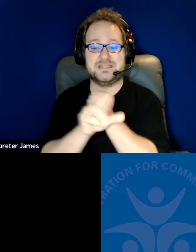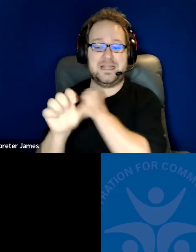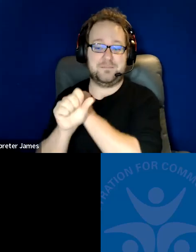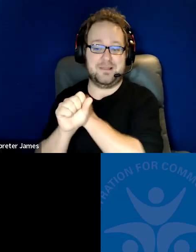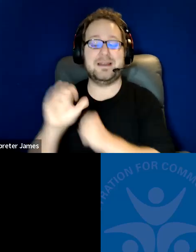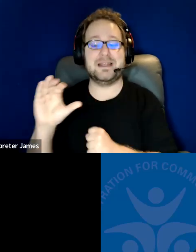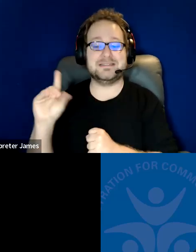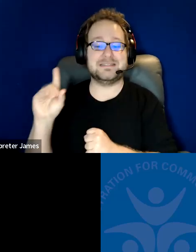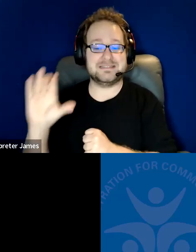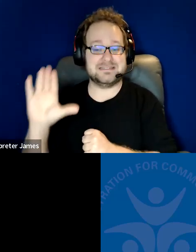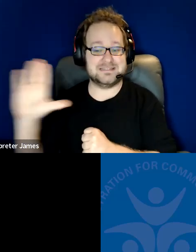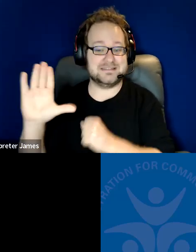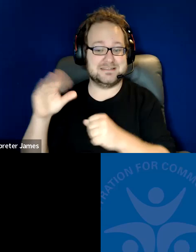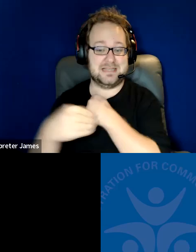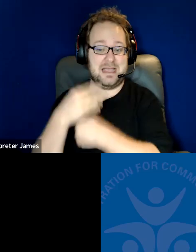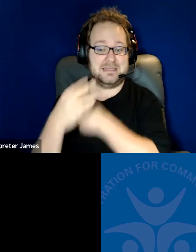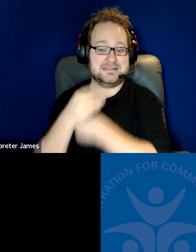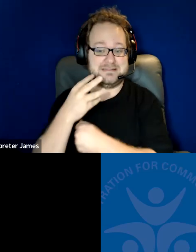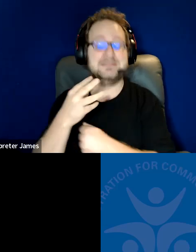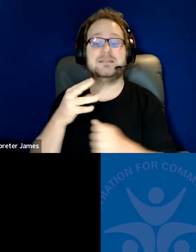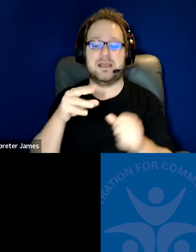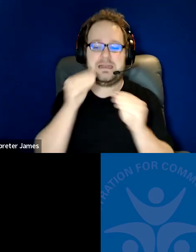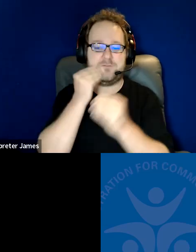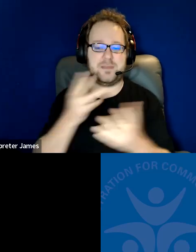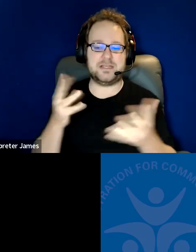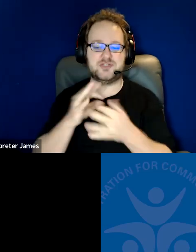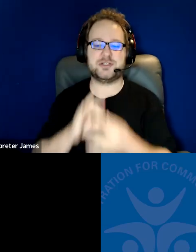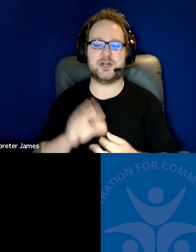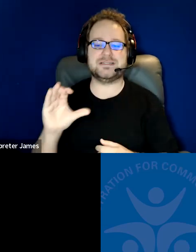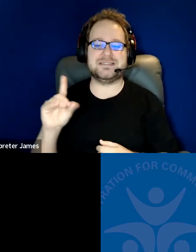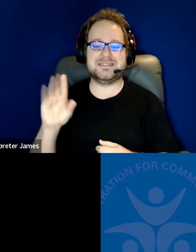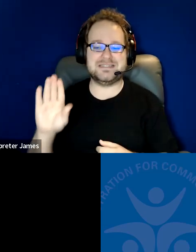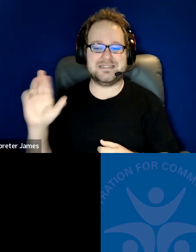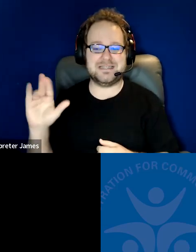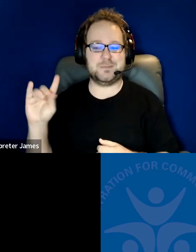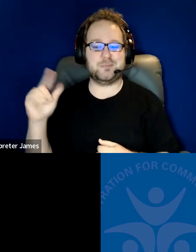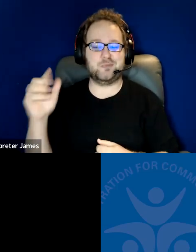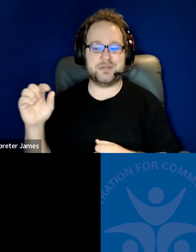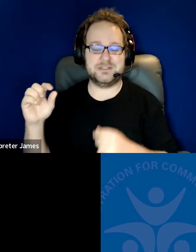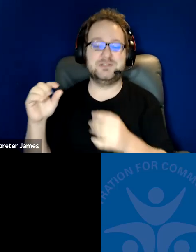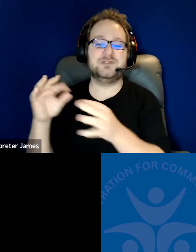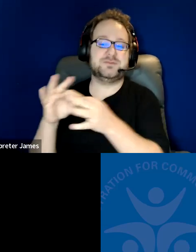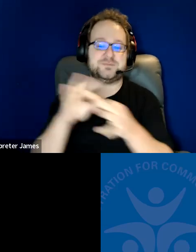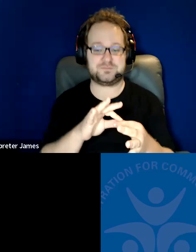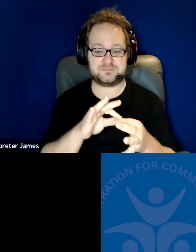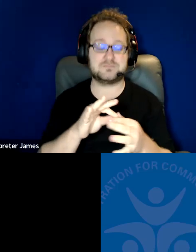guidance. As well as information about the CDC Bridge Access program that helps people without insurance